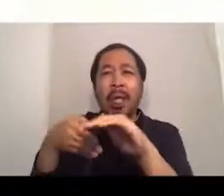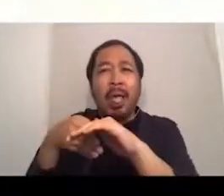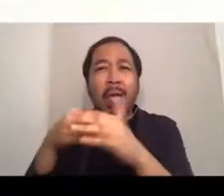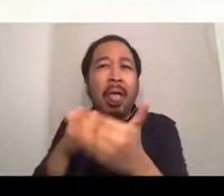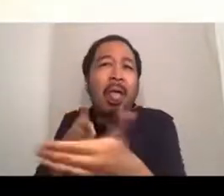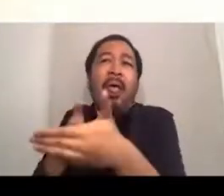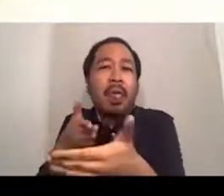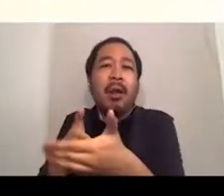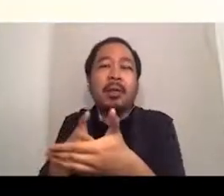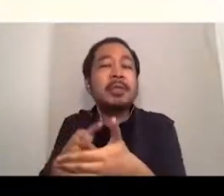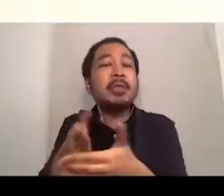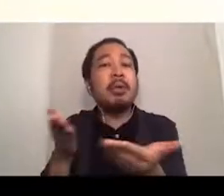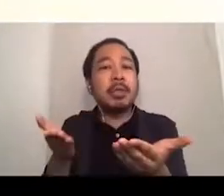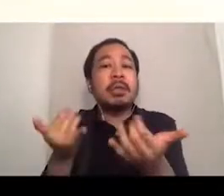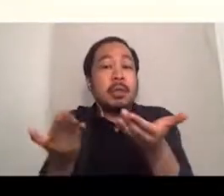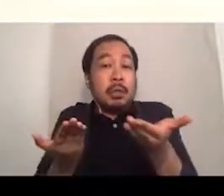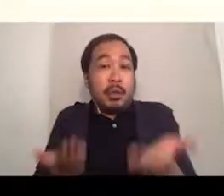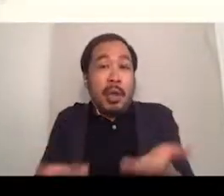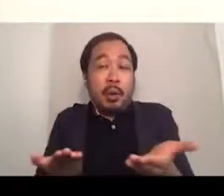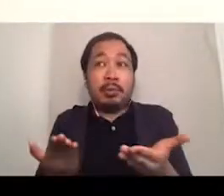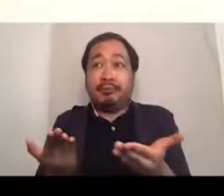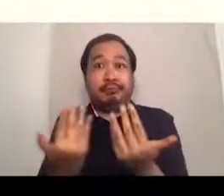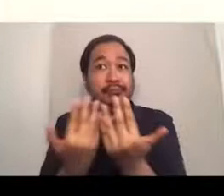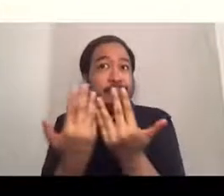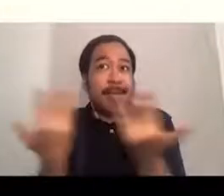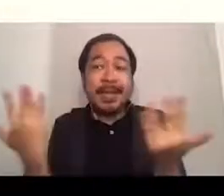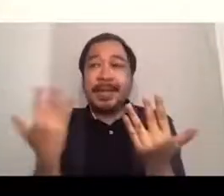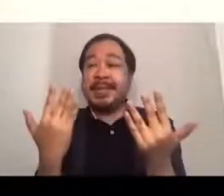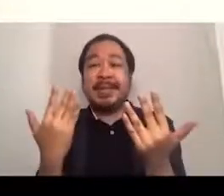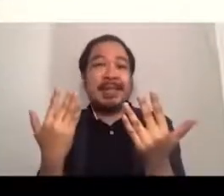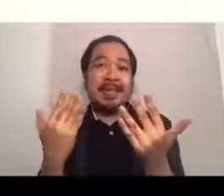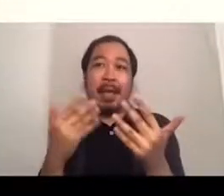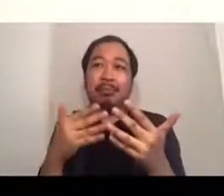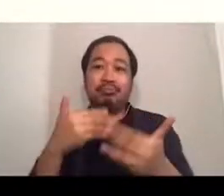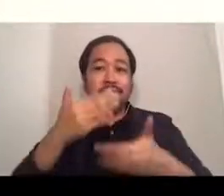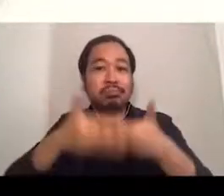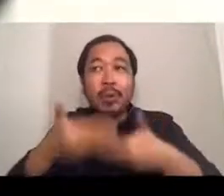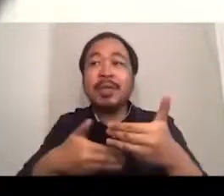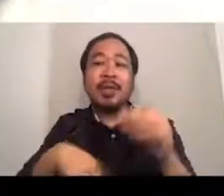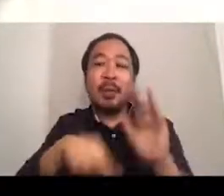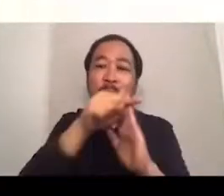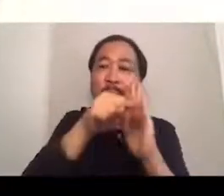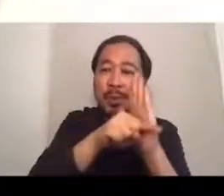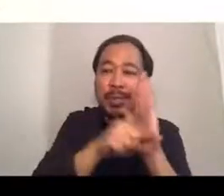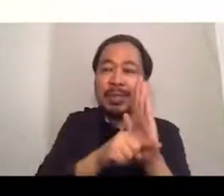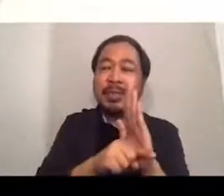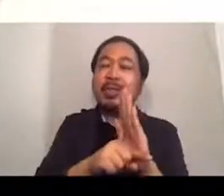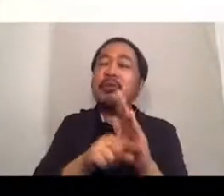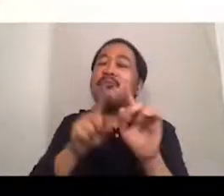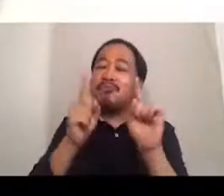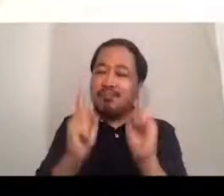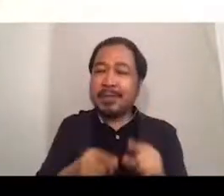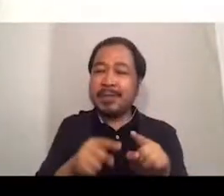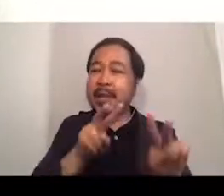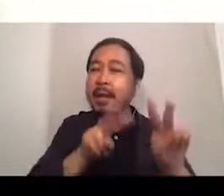And hence telehealth is new and is challenging, well, when this entire situation came about as well.